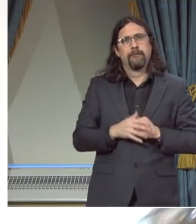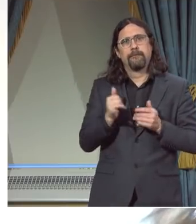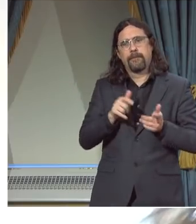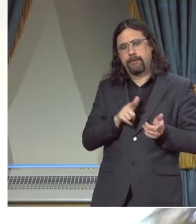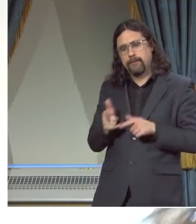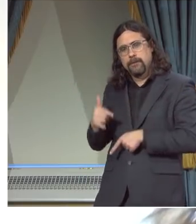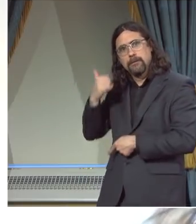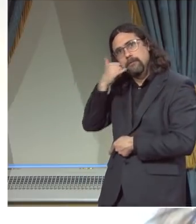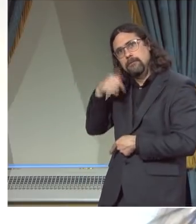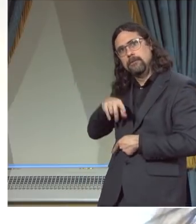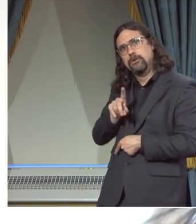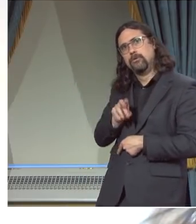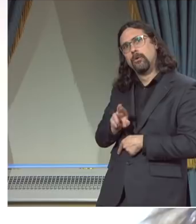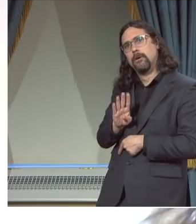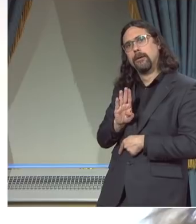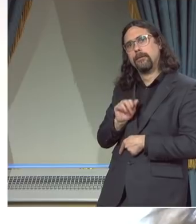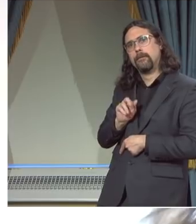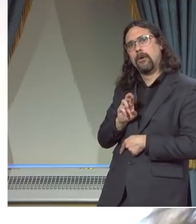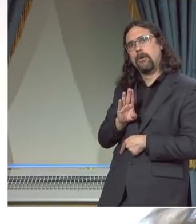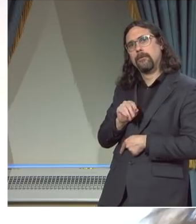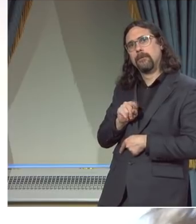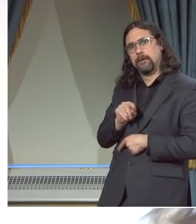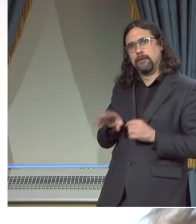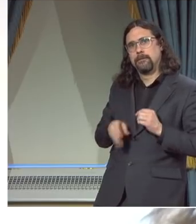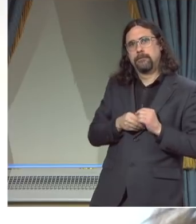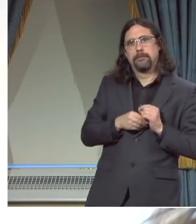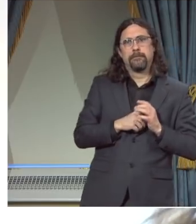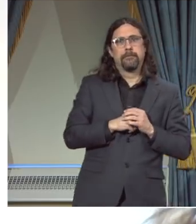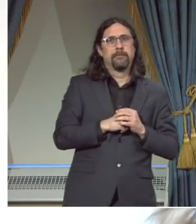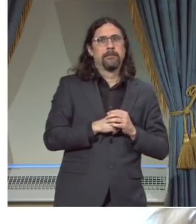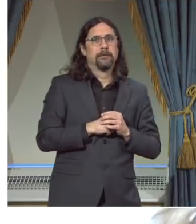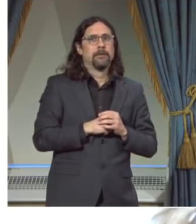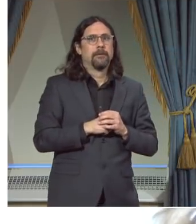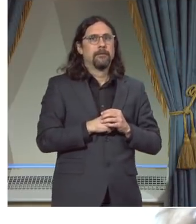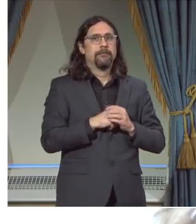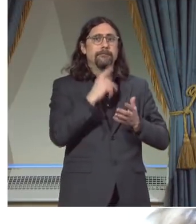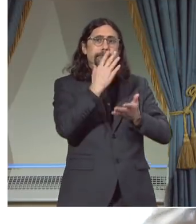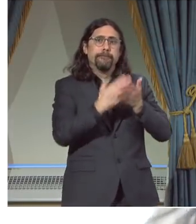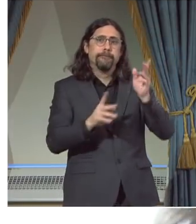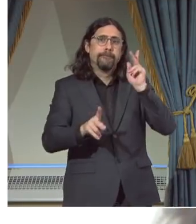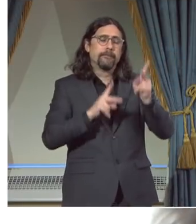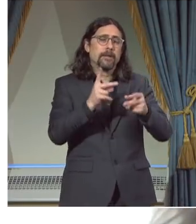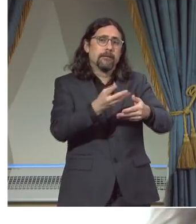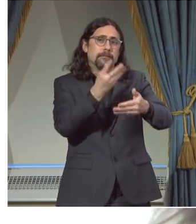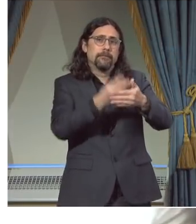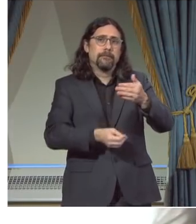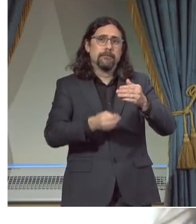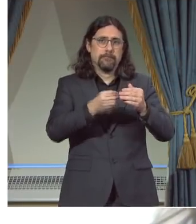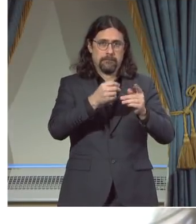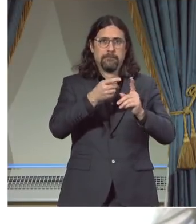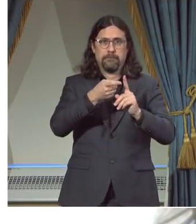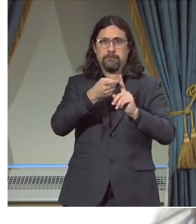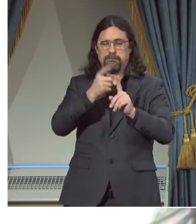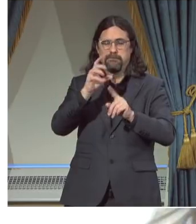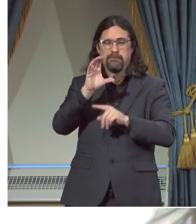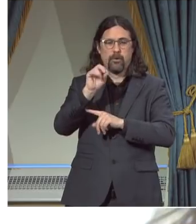CRISIS. APART FROM THE INDIVIDUALS WHO HAVE PAEDSS FROM